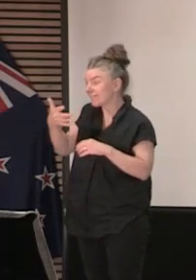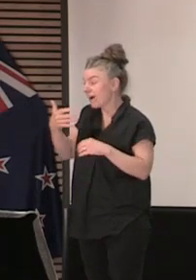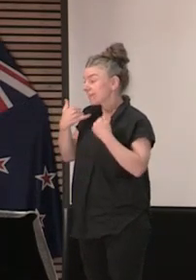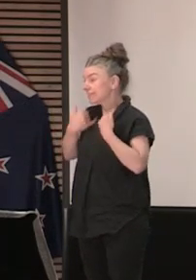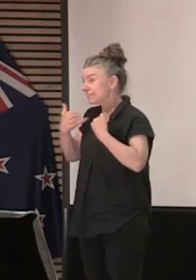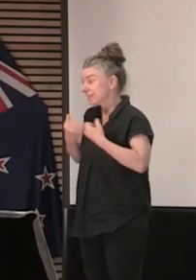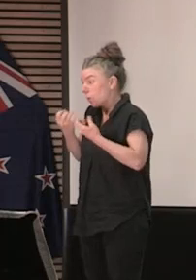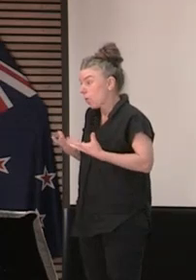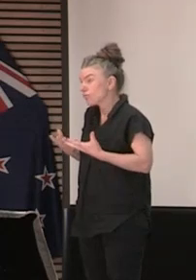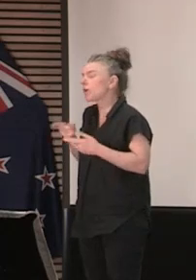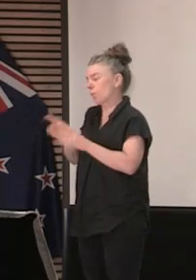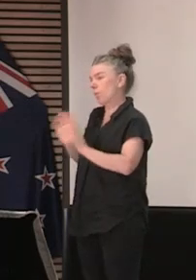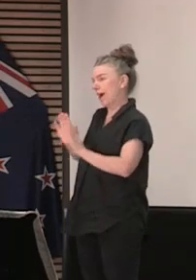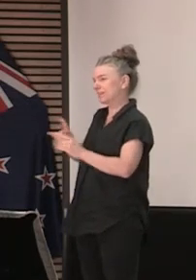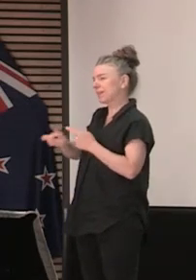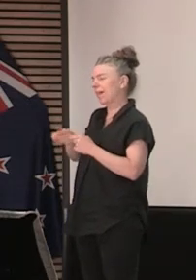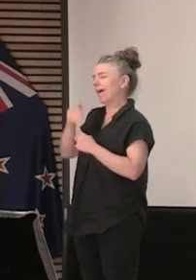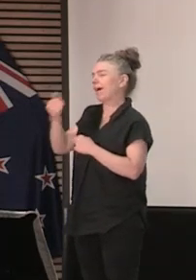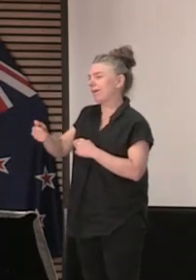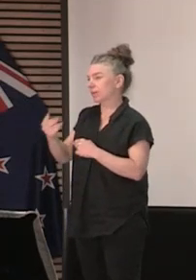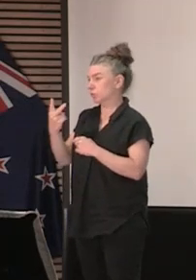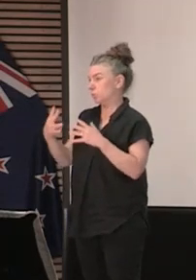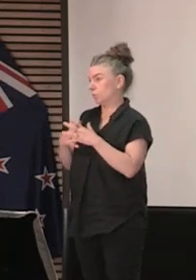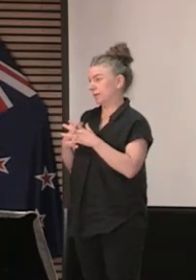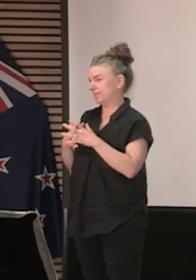. And finally, please, if you. . have any health conditions.